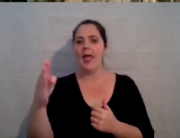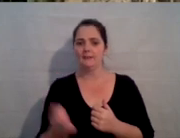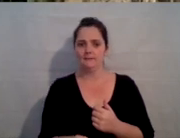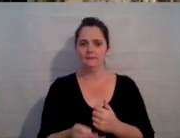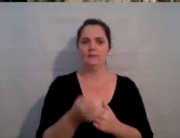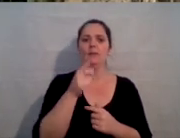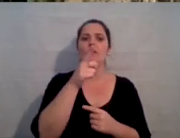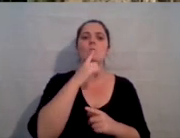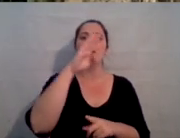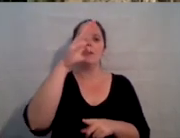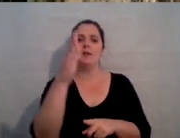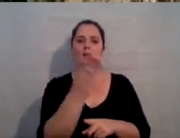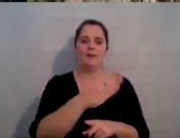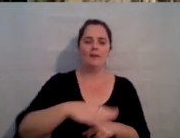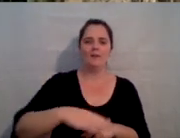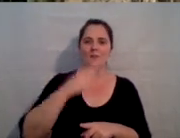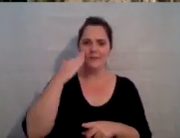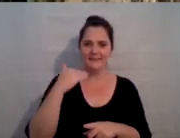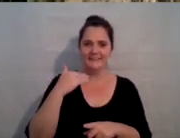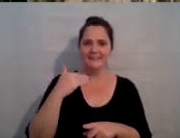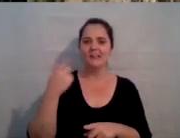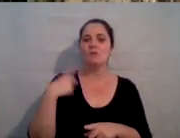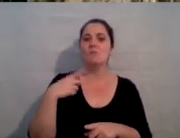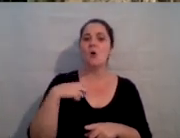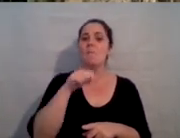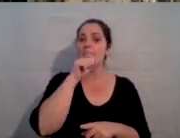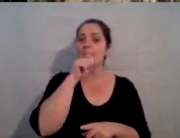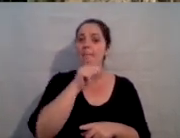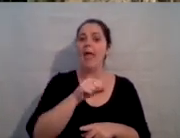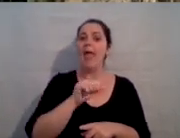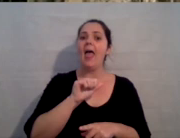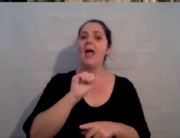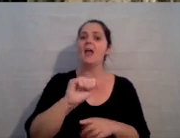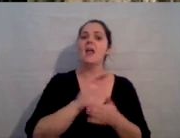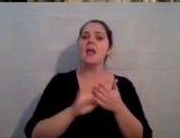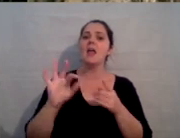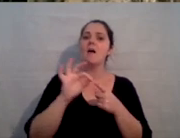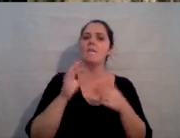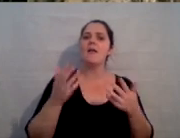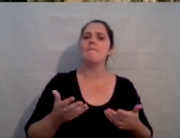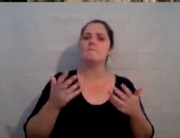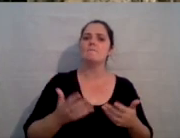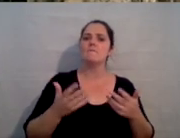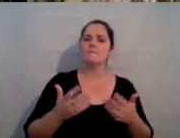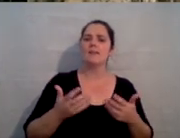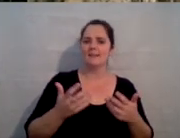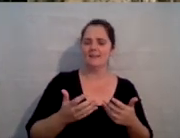way, because his load-bearing hip is on the left, her load-bearing hip is on the right, so they're moving in different directions alright.